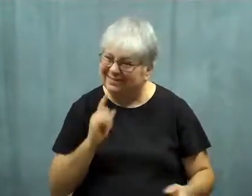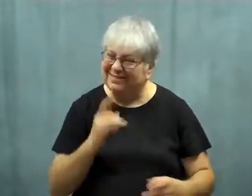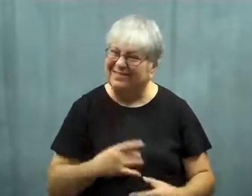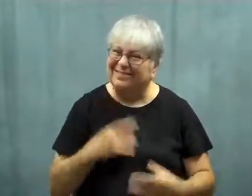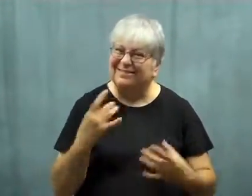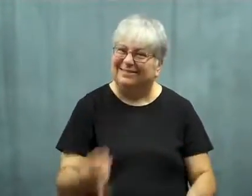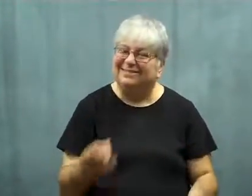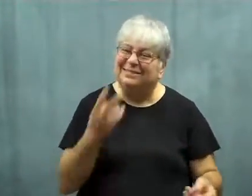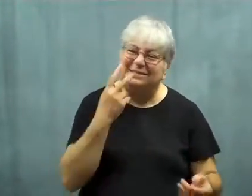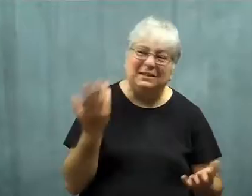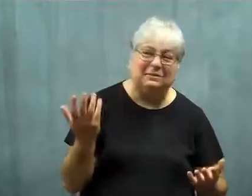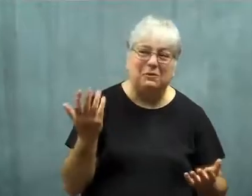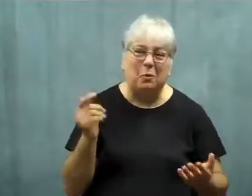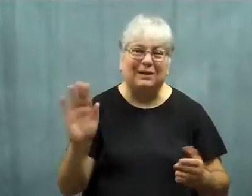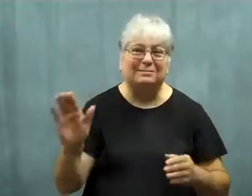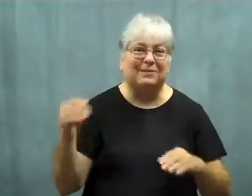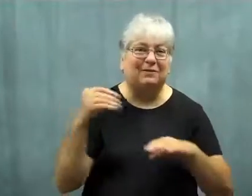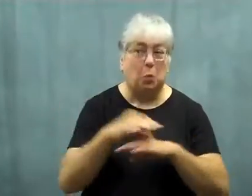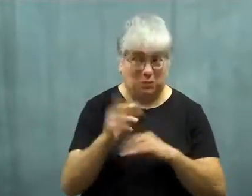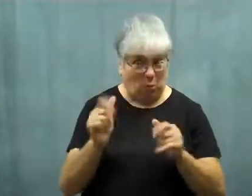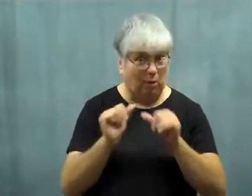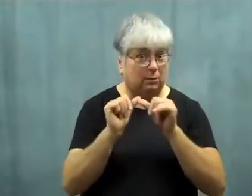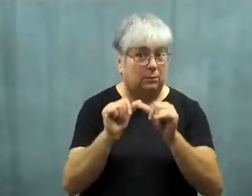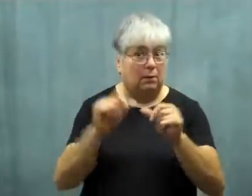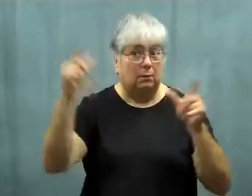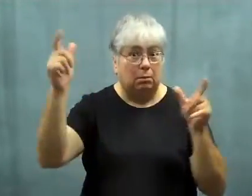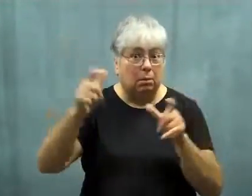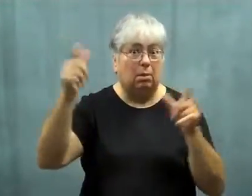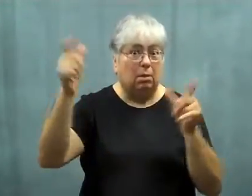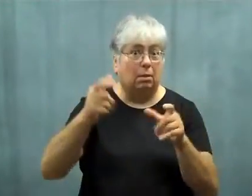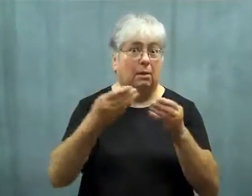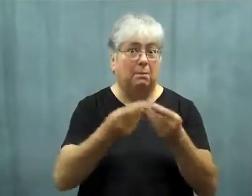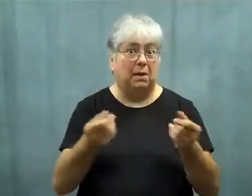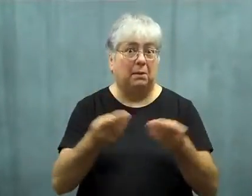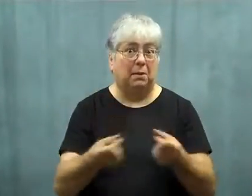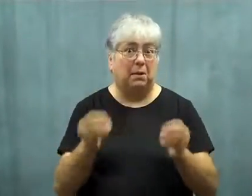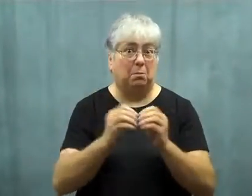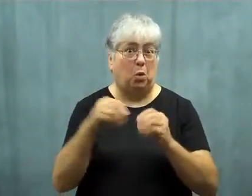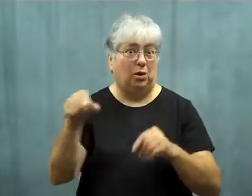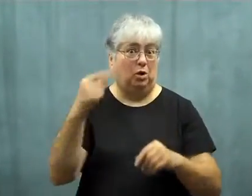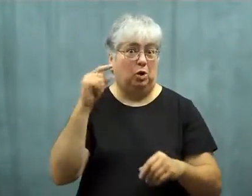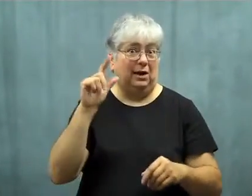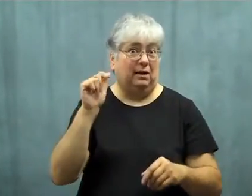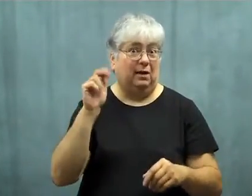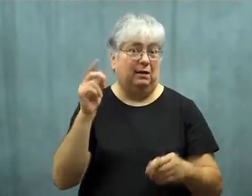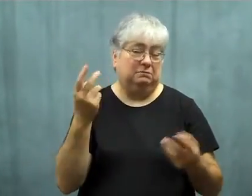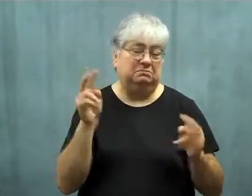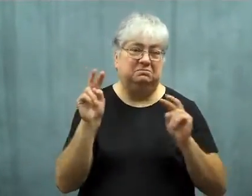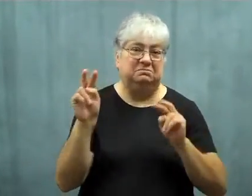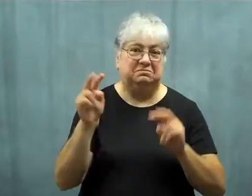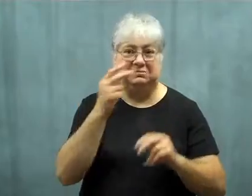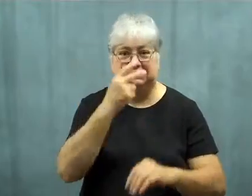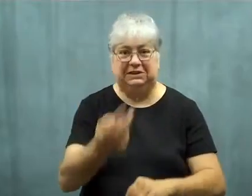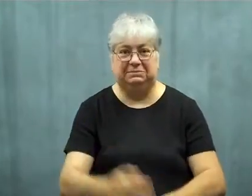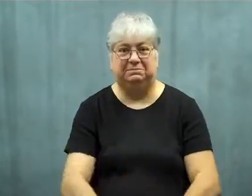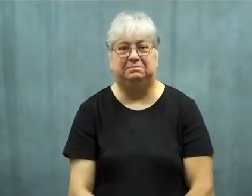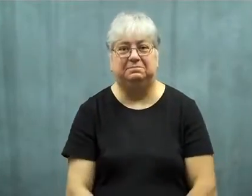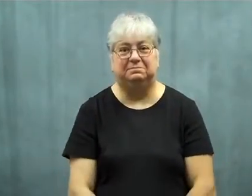It will be interesting to see how things are affected. Will the Greenland ice sheet continue to melt and shrink? We'll see.